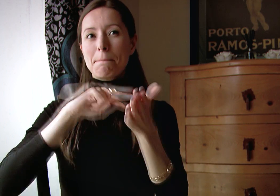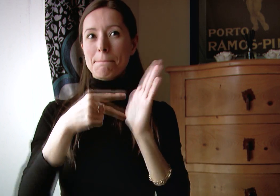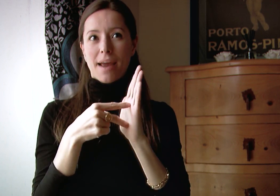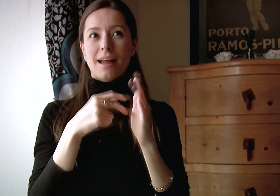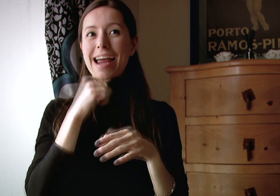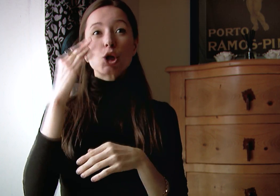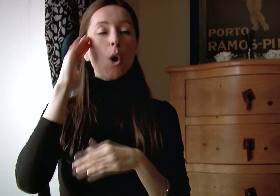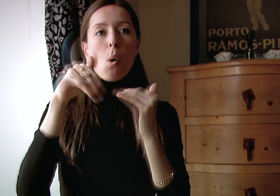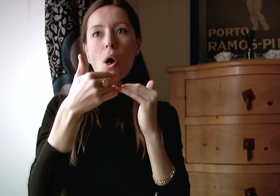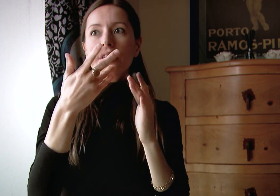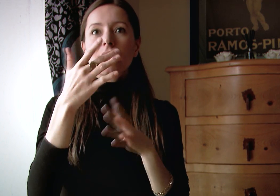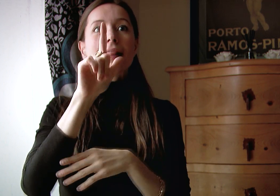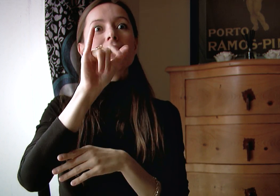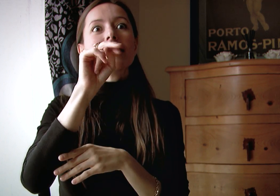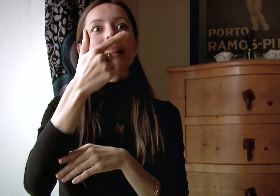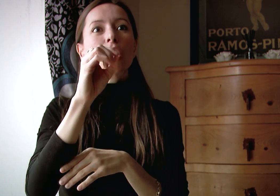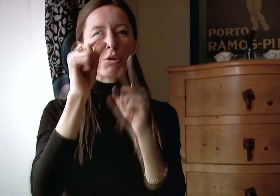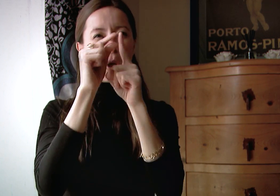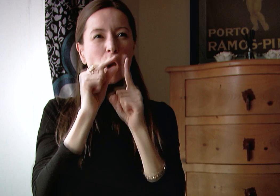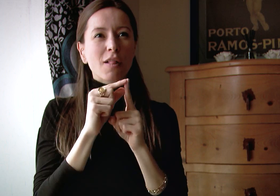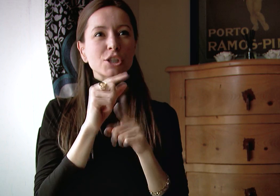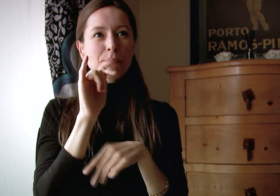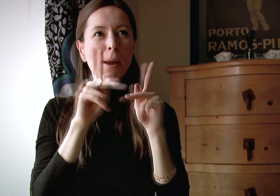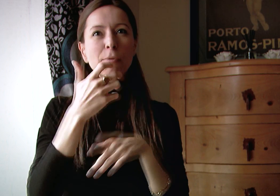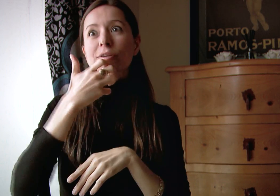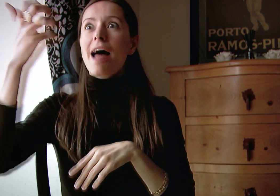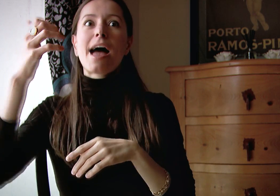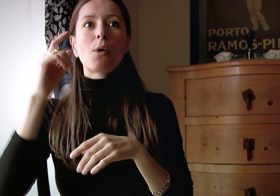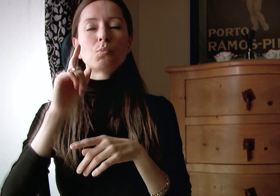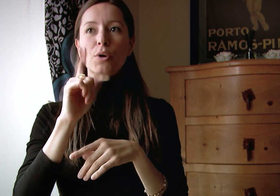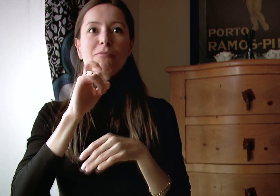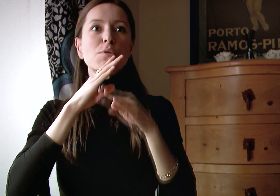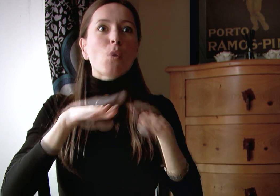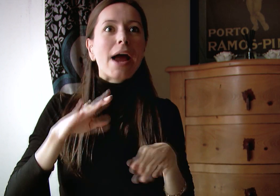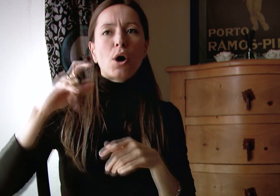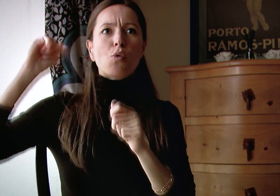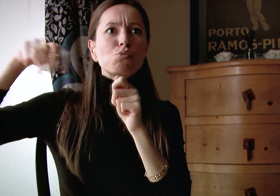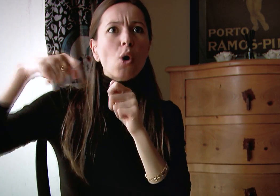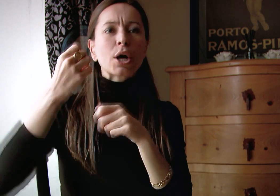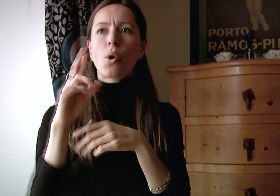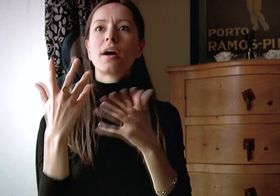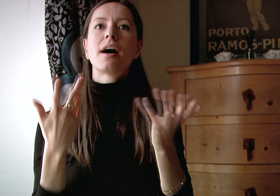I didn't know all of the lingo or terminology that people yelled out during filming. Like "quiet" or "rolling."